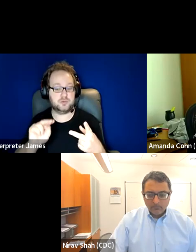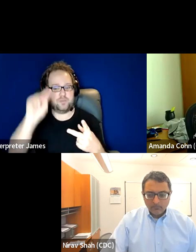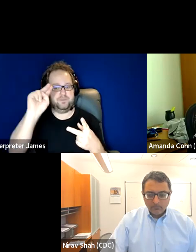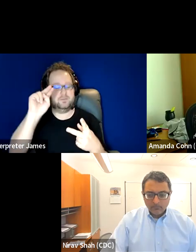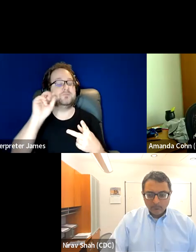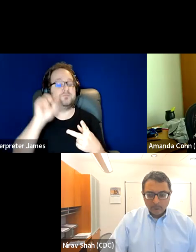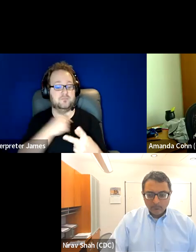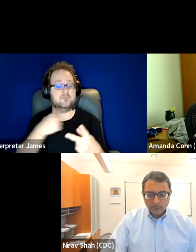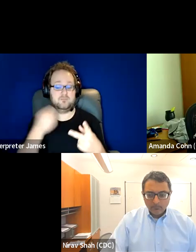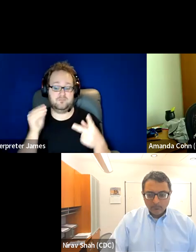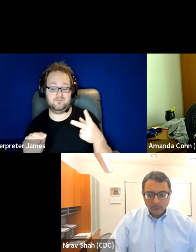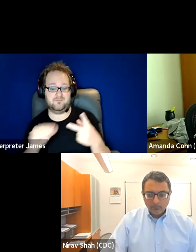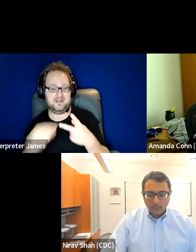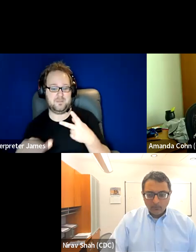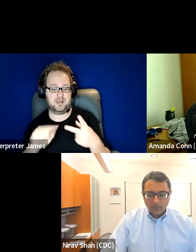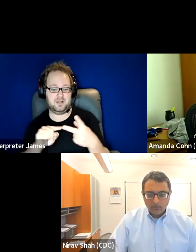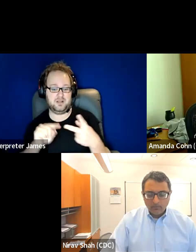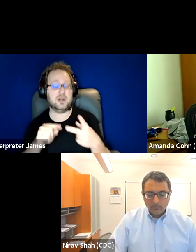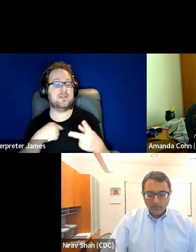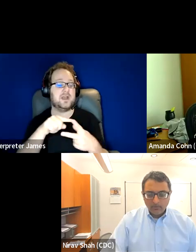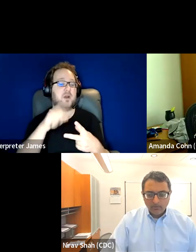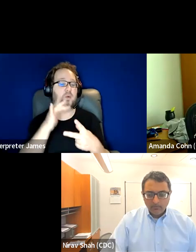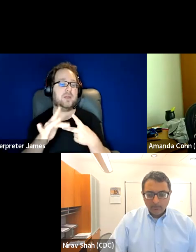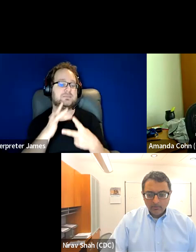etrue north in the chat and website that contains a form